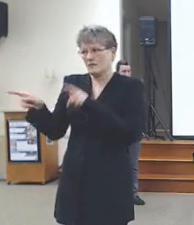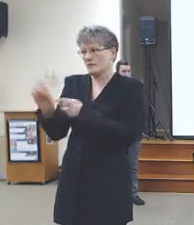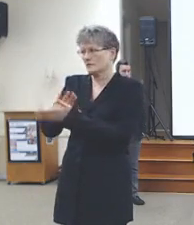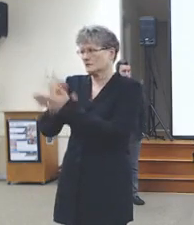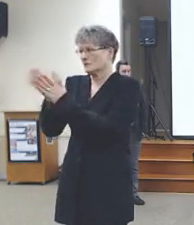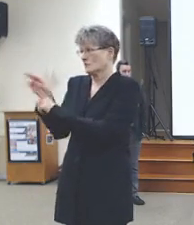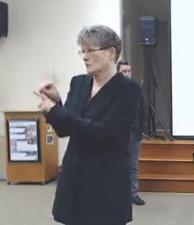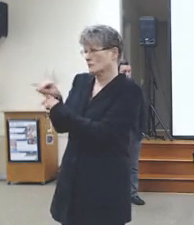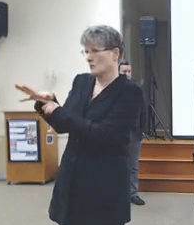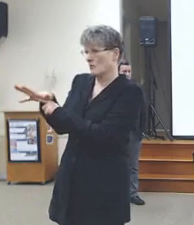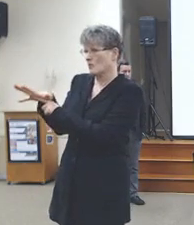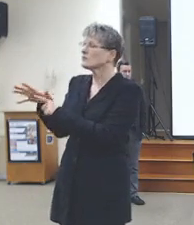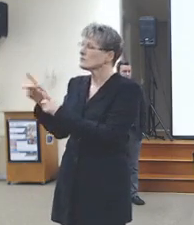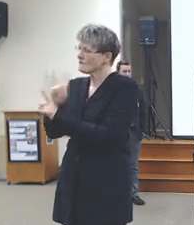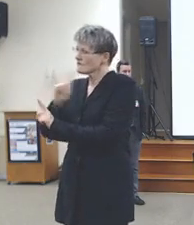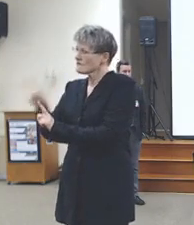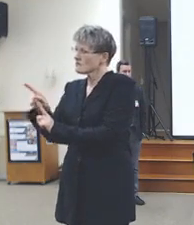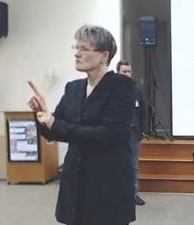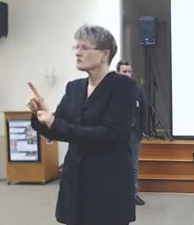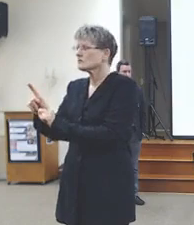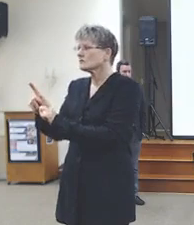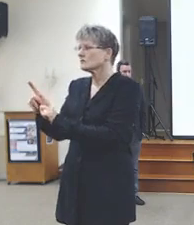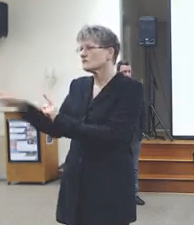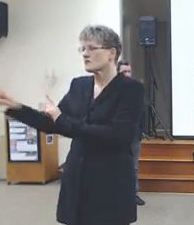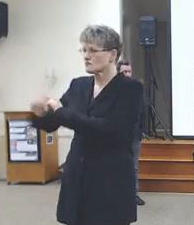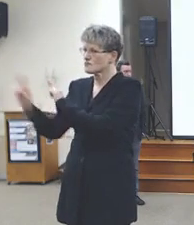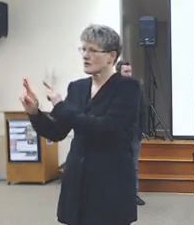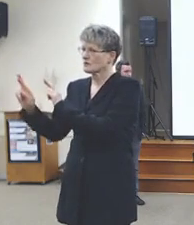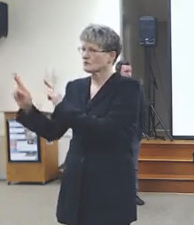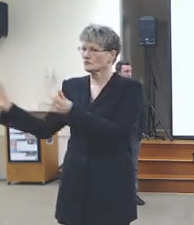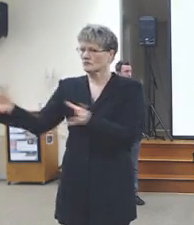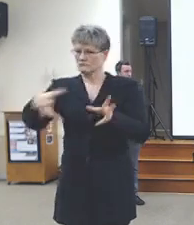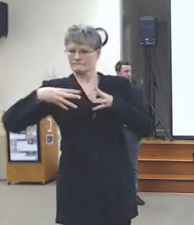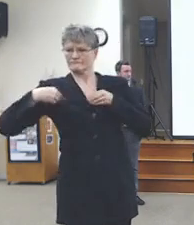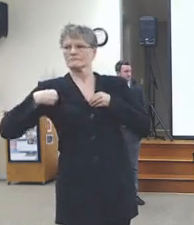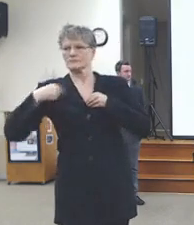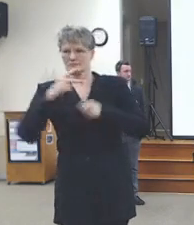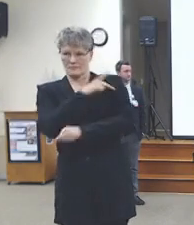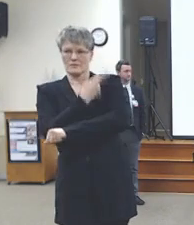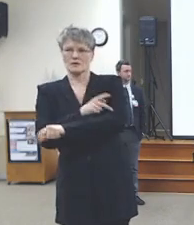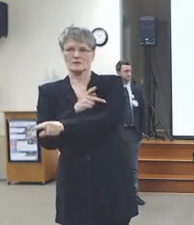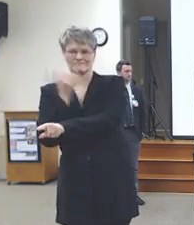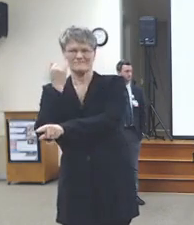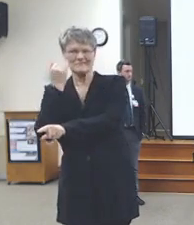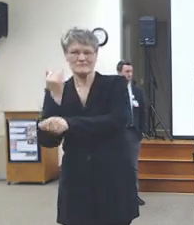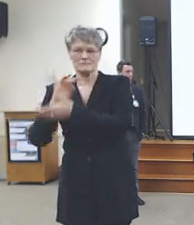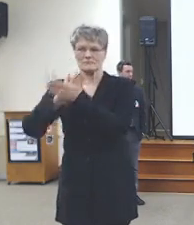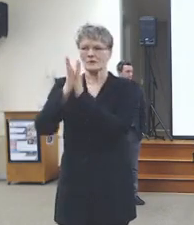that they're ready to receive the patient and to help protect that